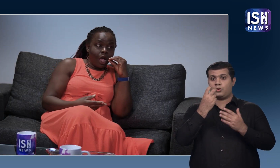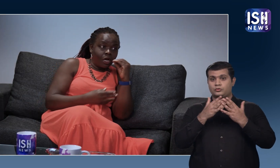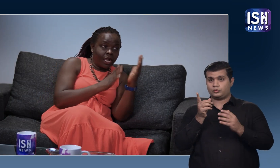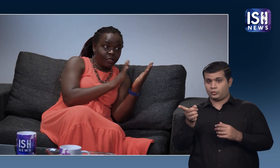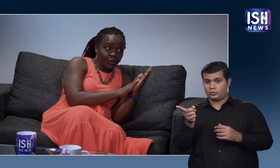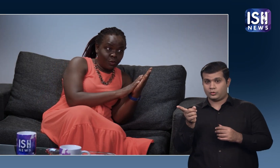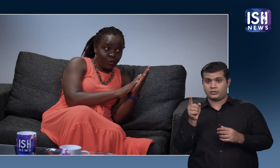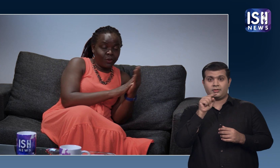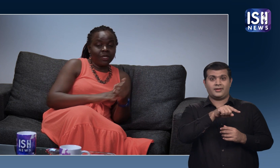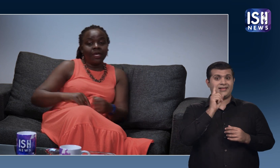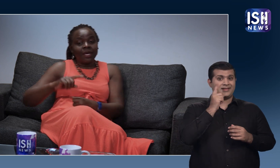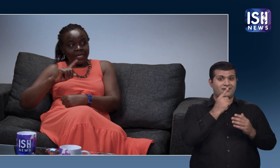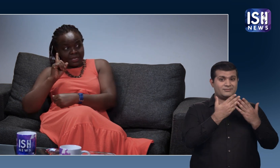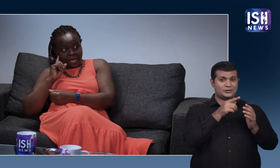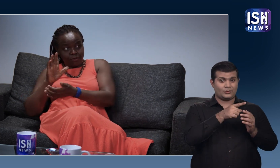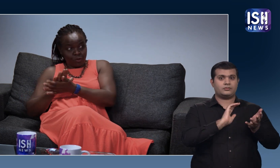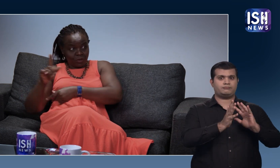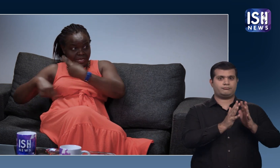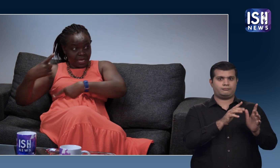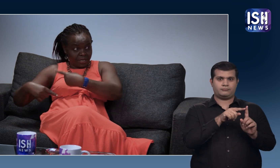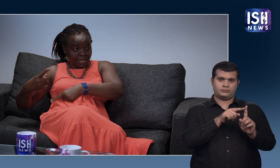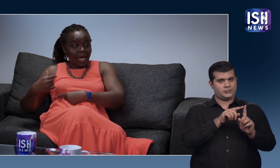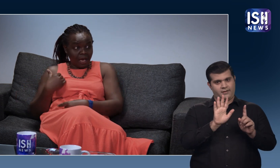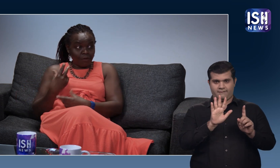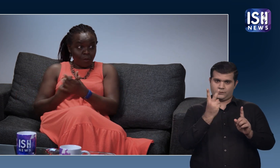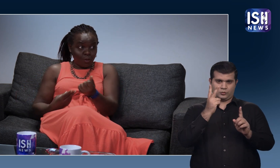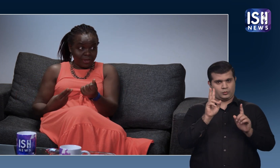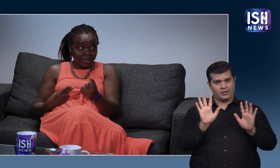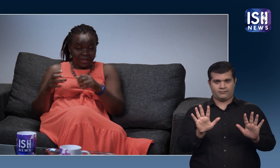Oral Schools and Deaf Schools supporting Sign Language.